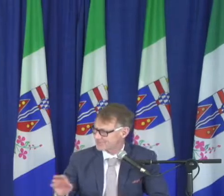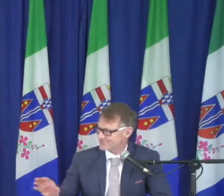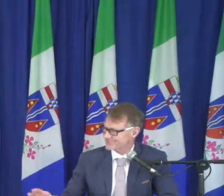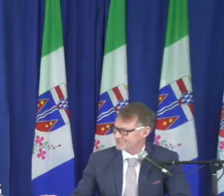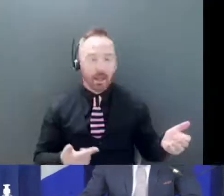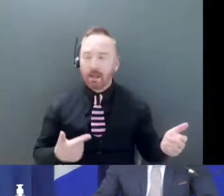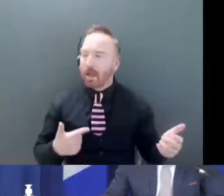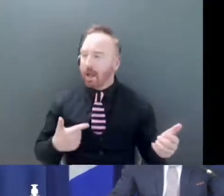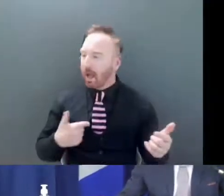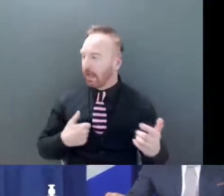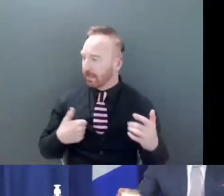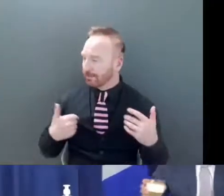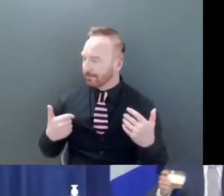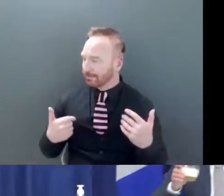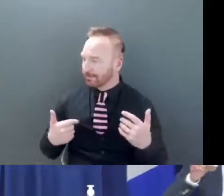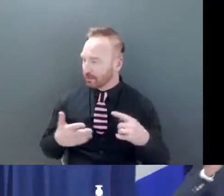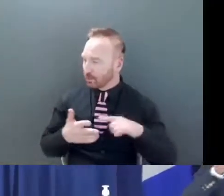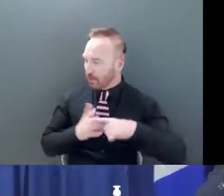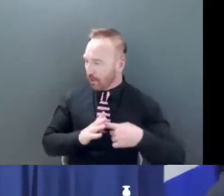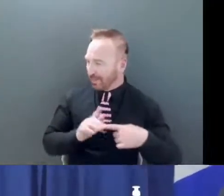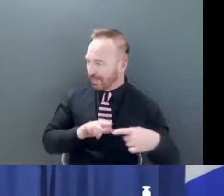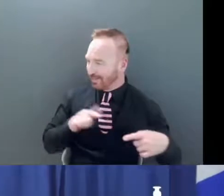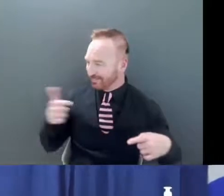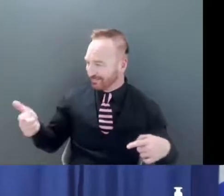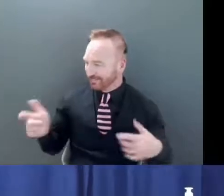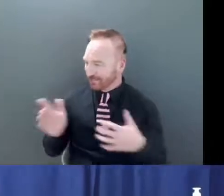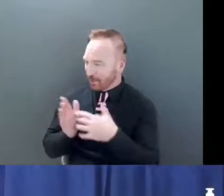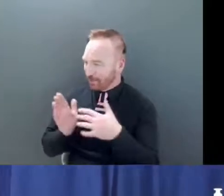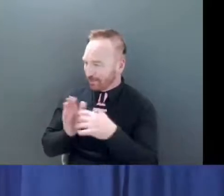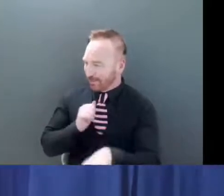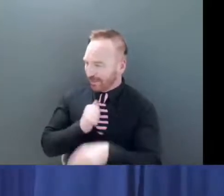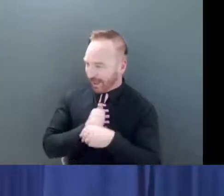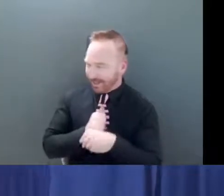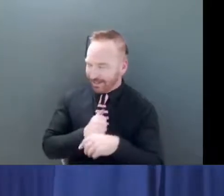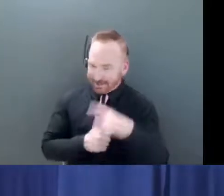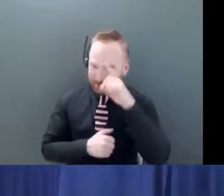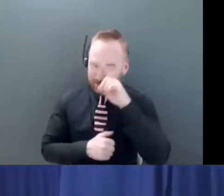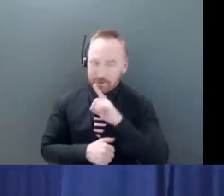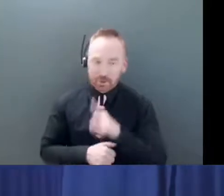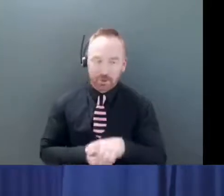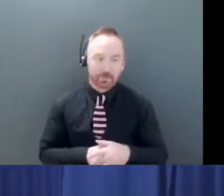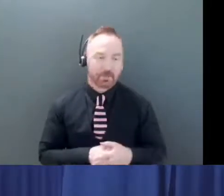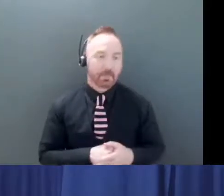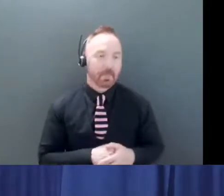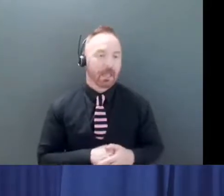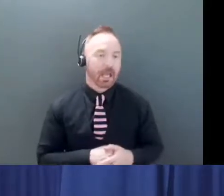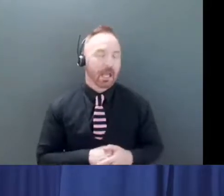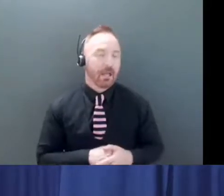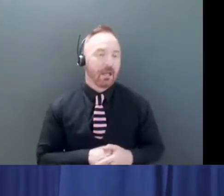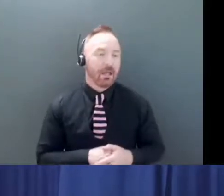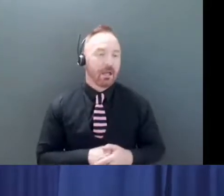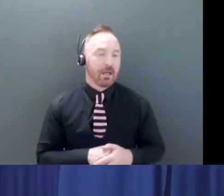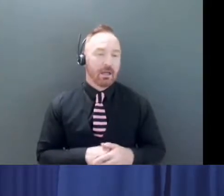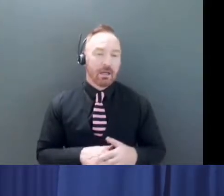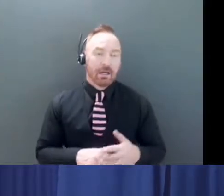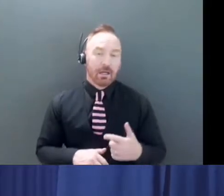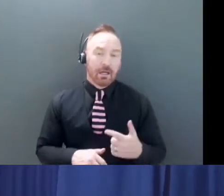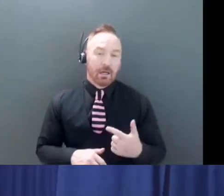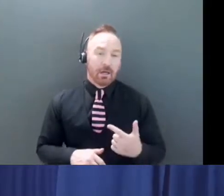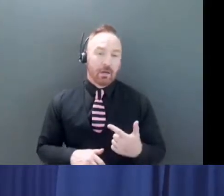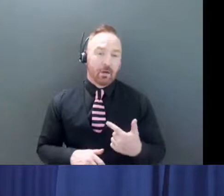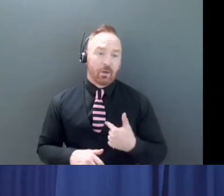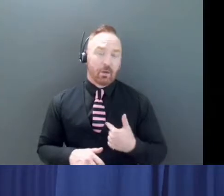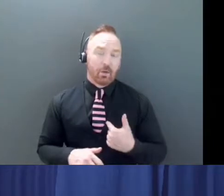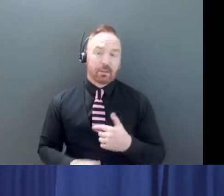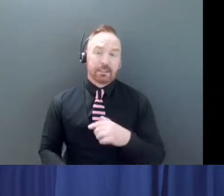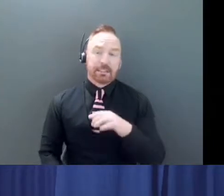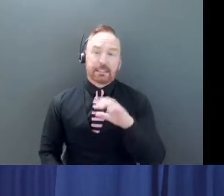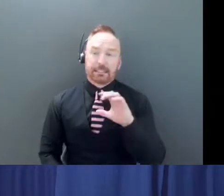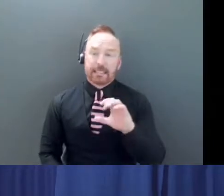And Dr. Hanley can join in for